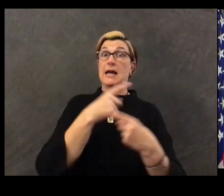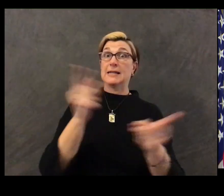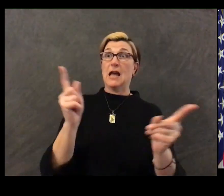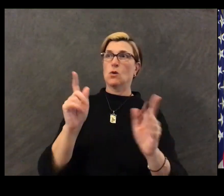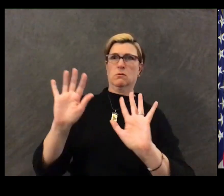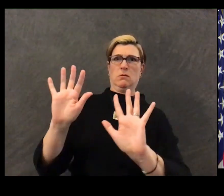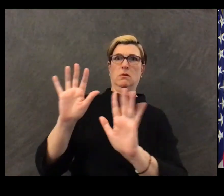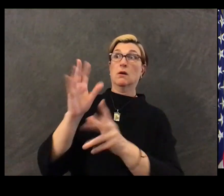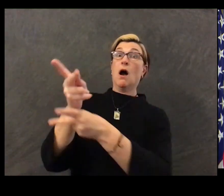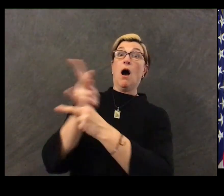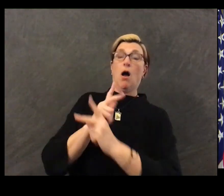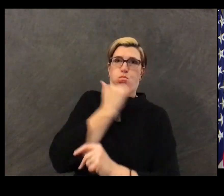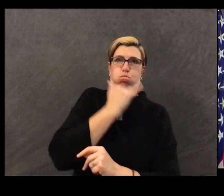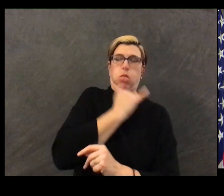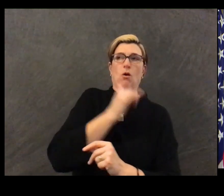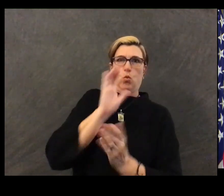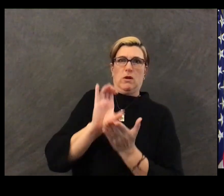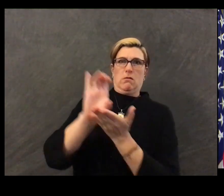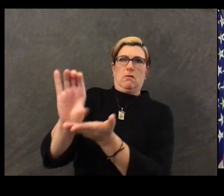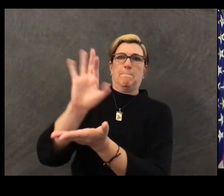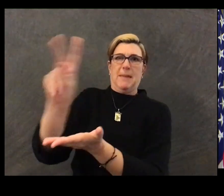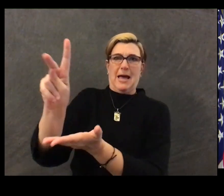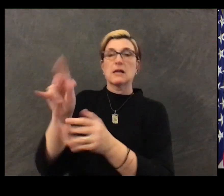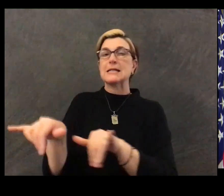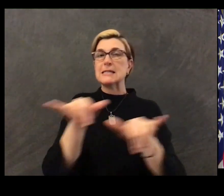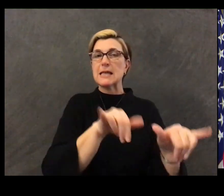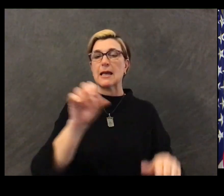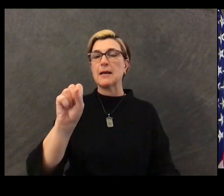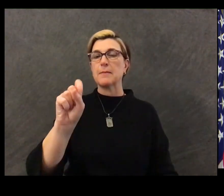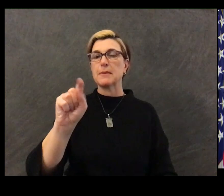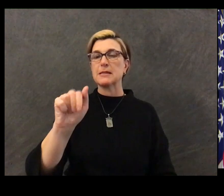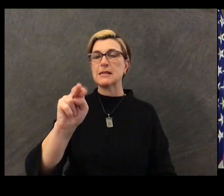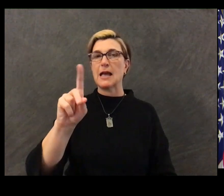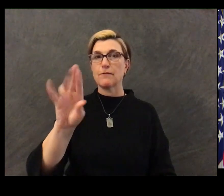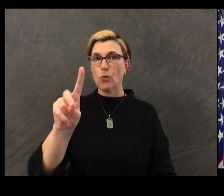funds nor will Stanford University or many of the others that were involved